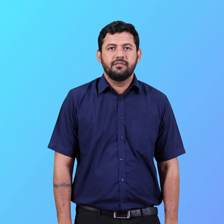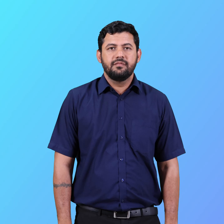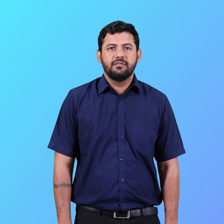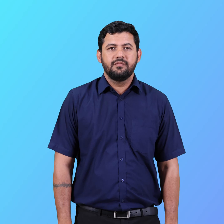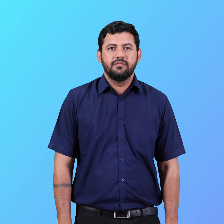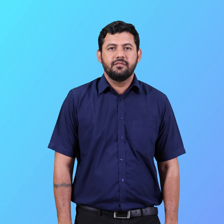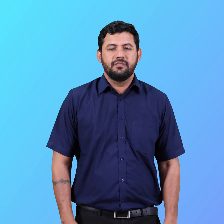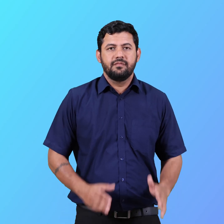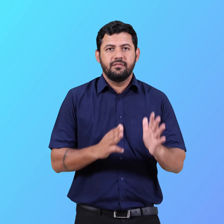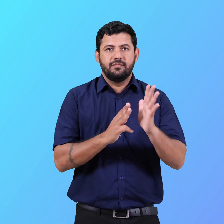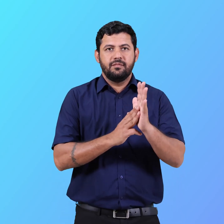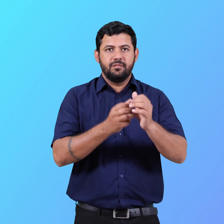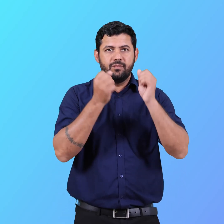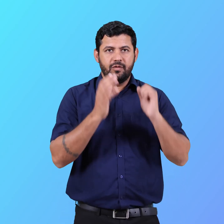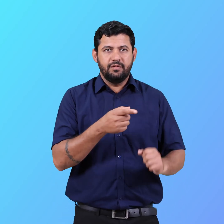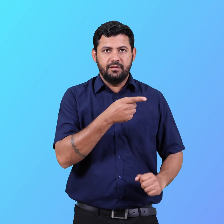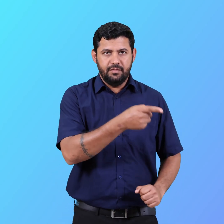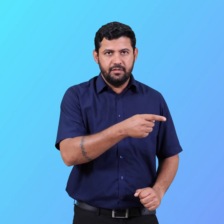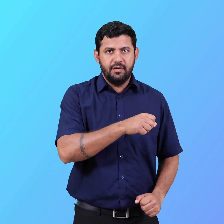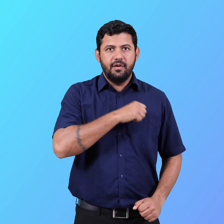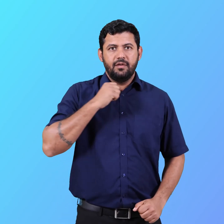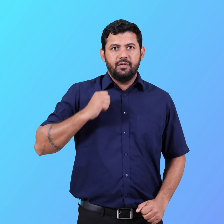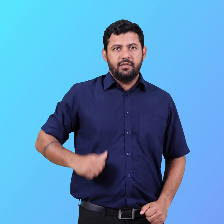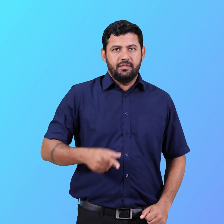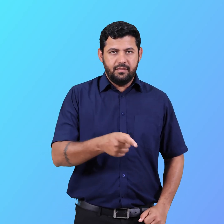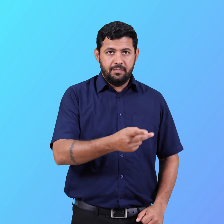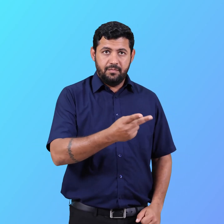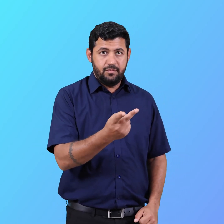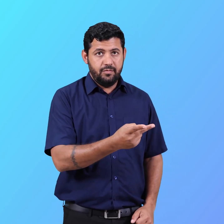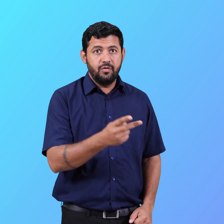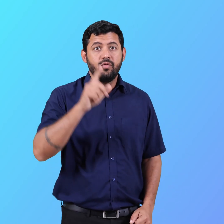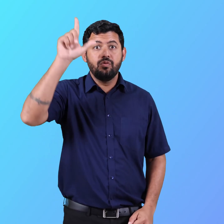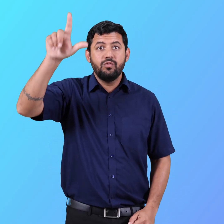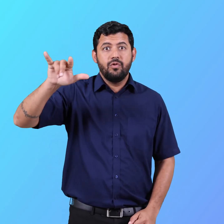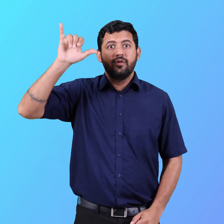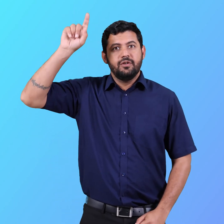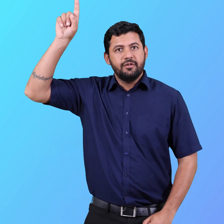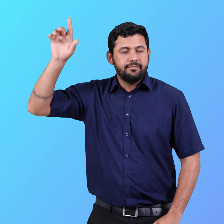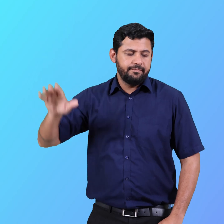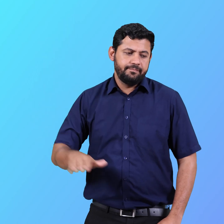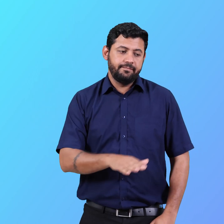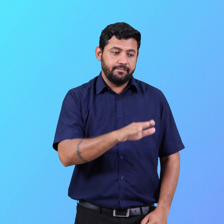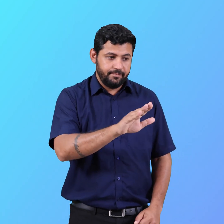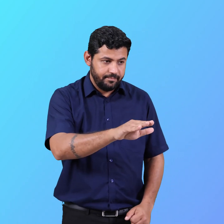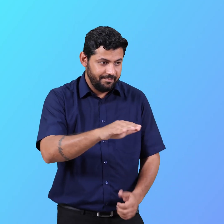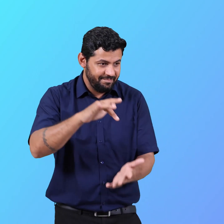The LORD also said to Moses and Aaron,